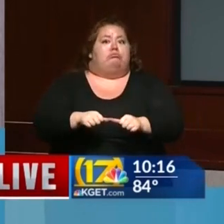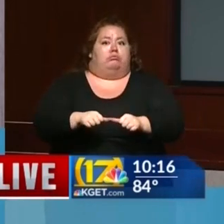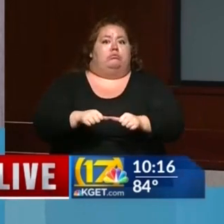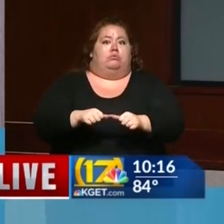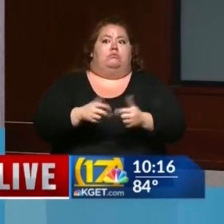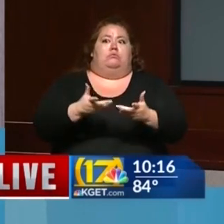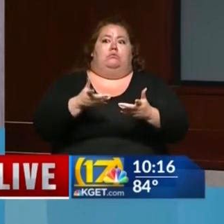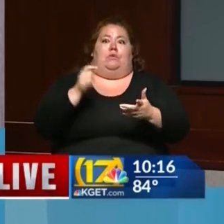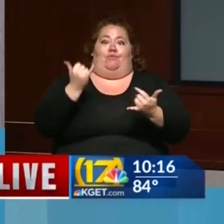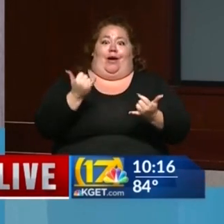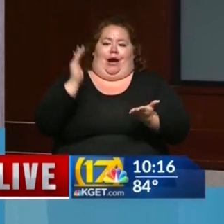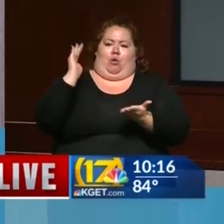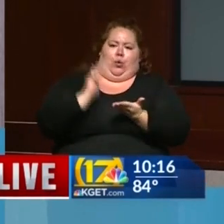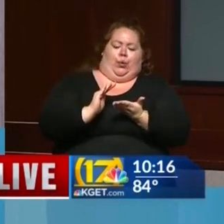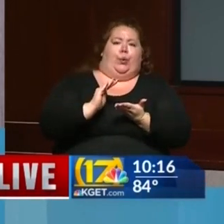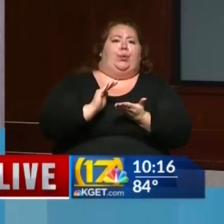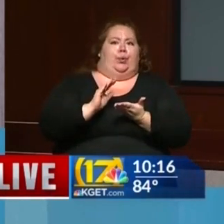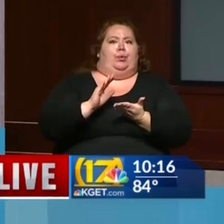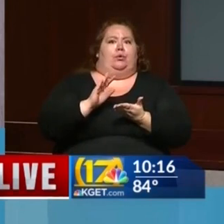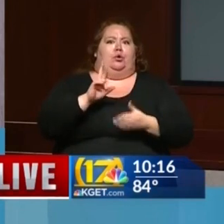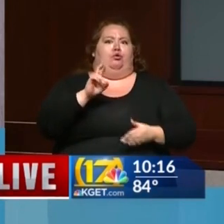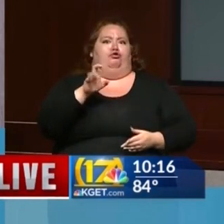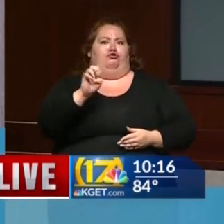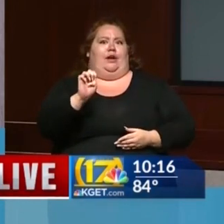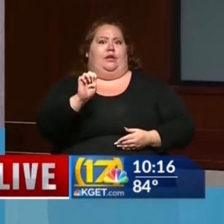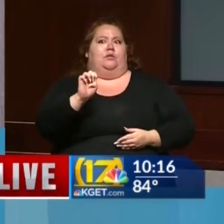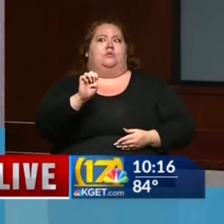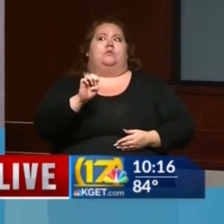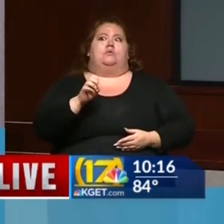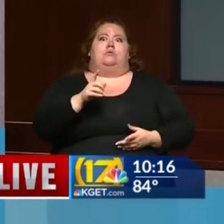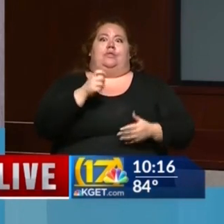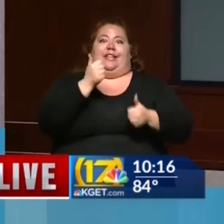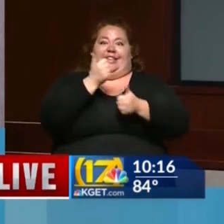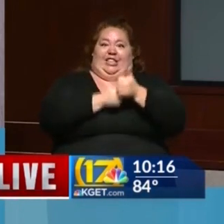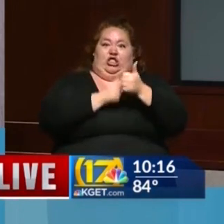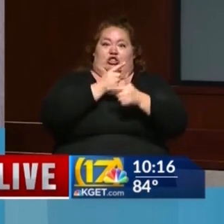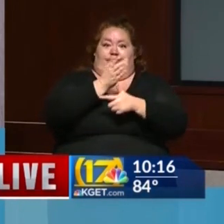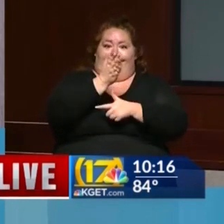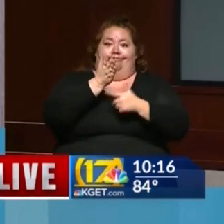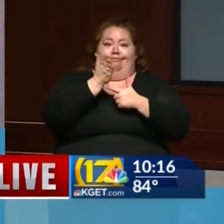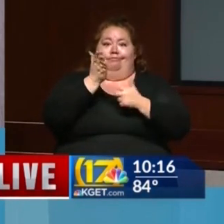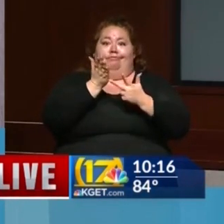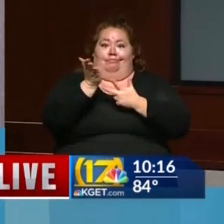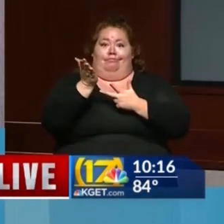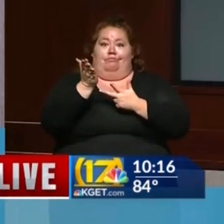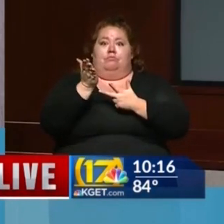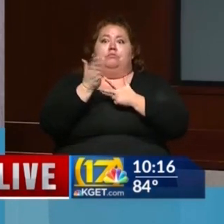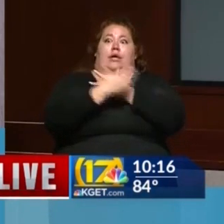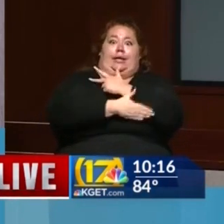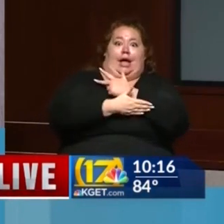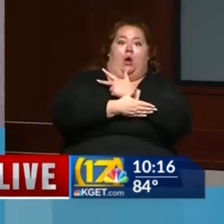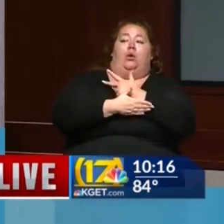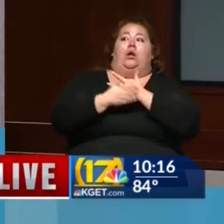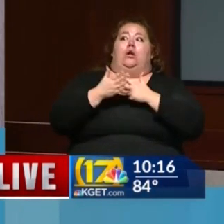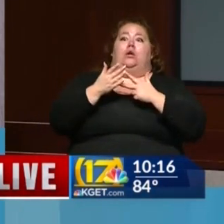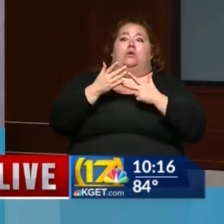8 OR BELOW. IF THIS TREND CONTINUES AND WE ARE ABLE TO SUSTAIN THESE INCREASINGLY LOWER RATES ACROSS